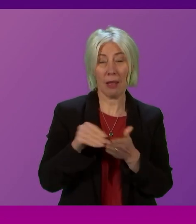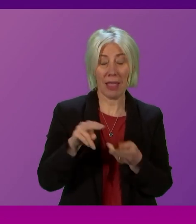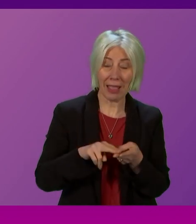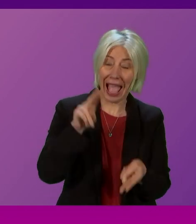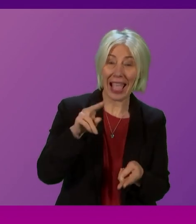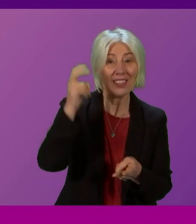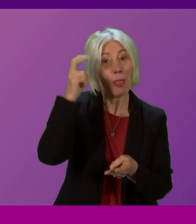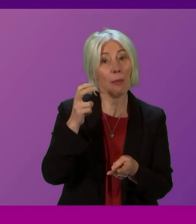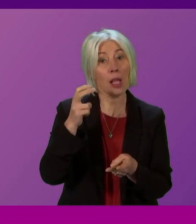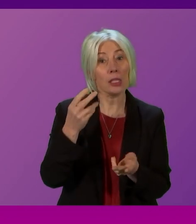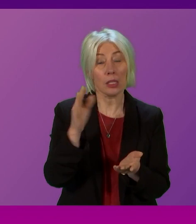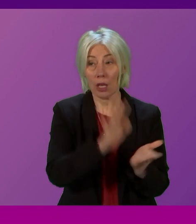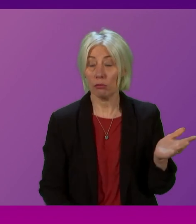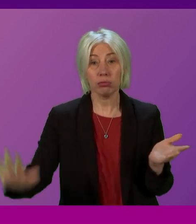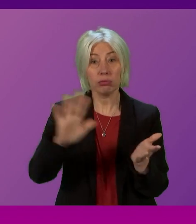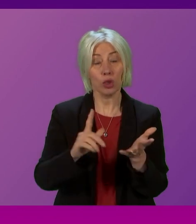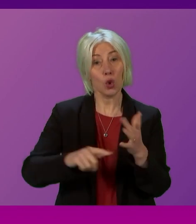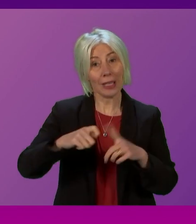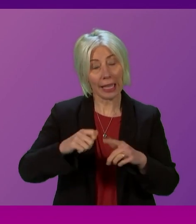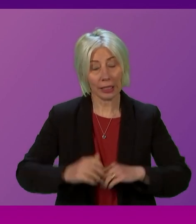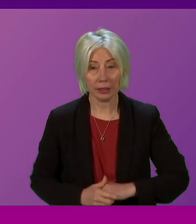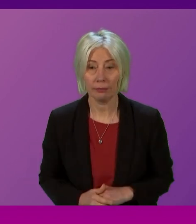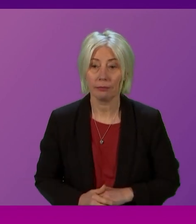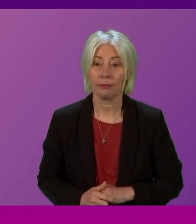in the UK?